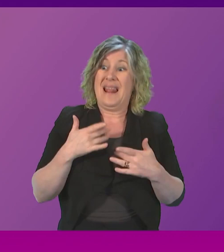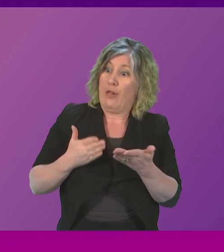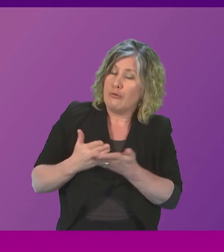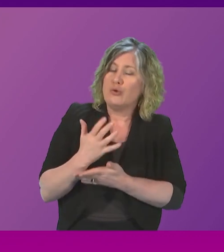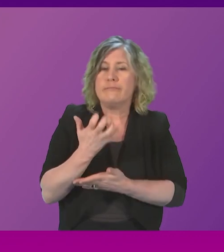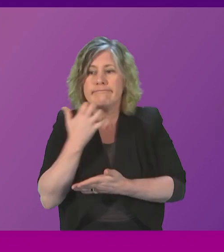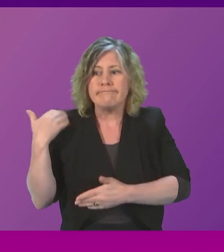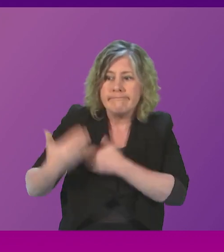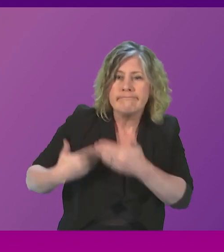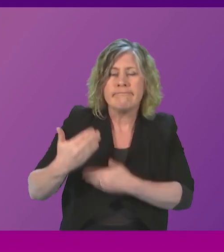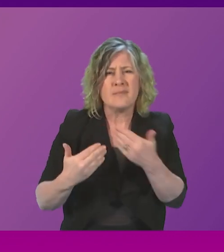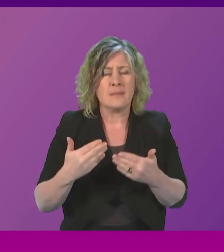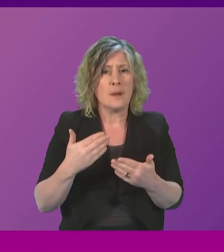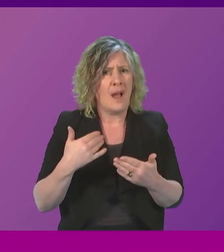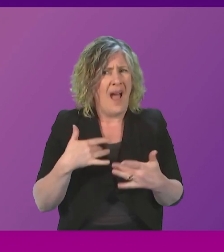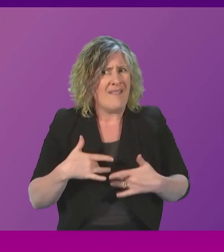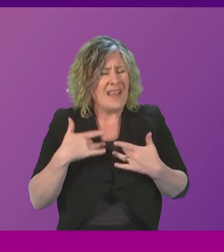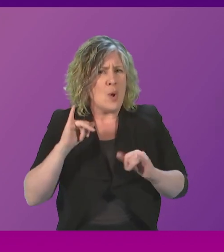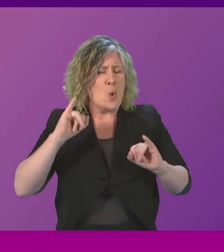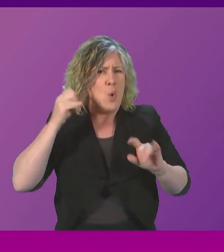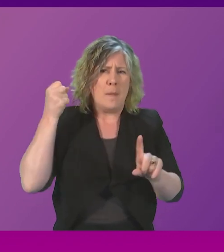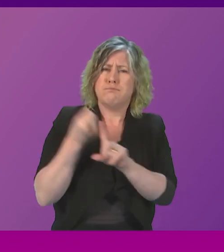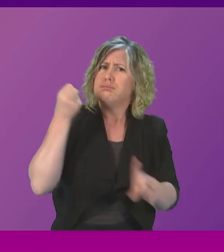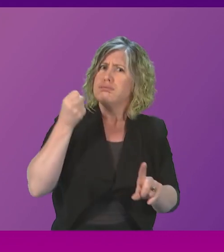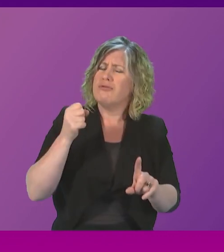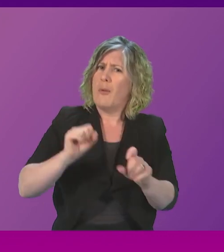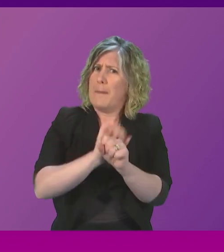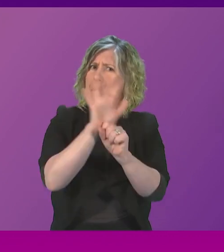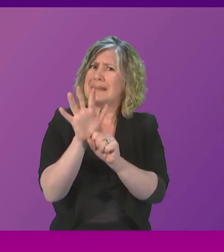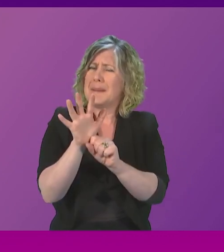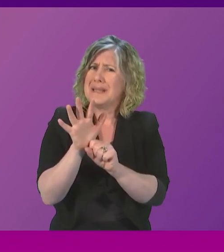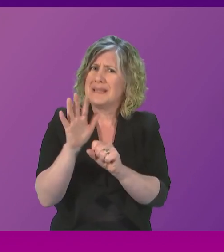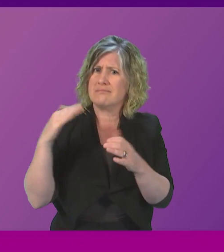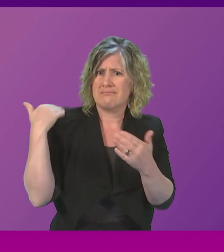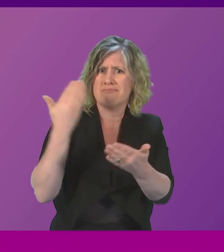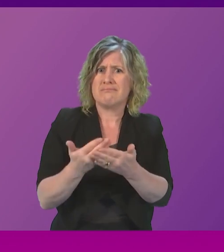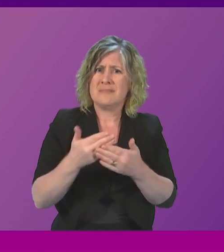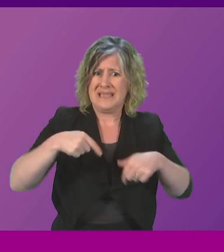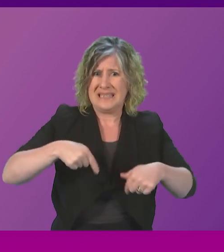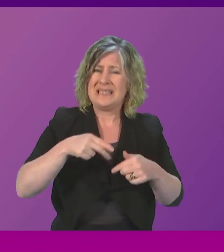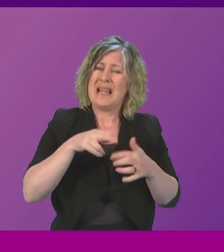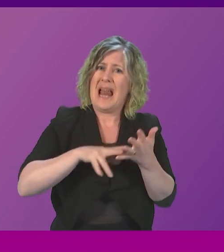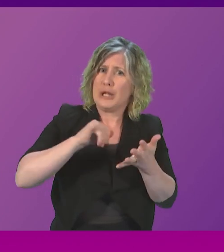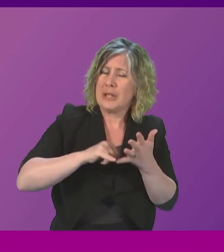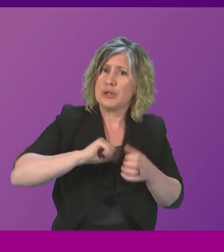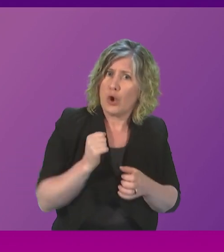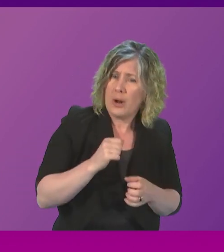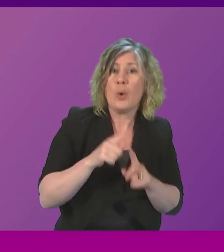impact of the global pandemic has been felt in our health service here in Scotland and in health services across the United Kingdom and right across the world.